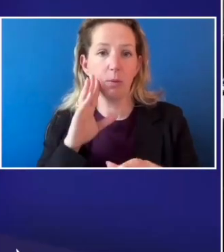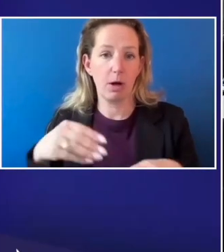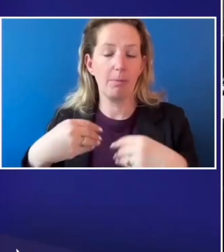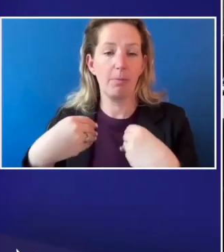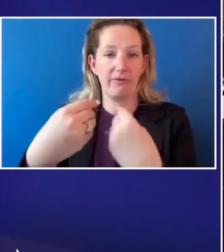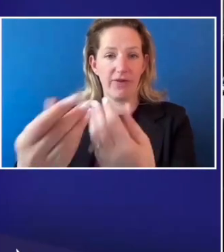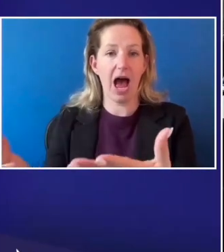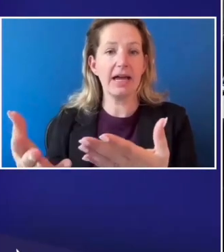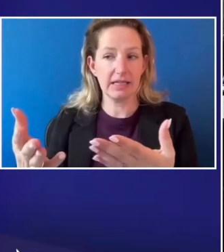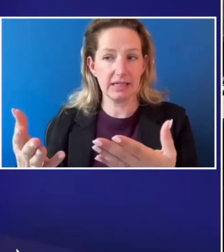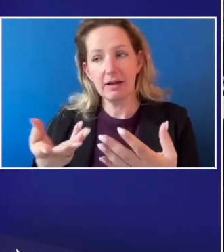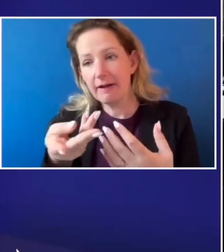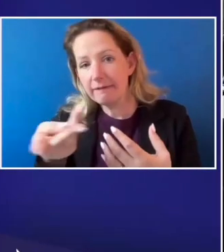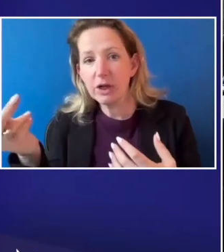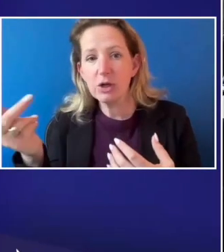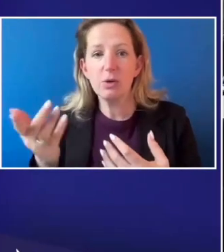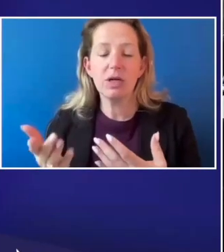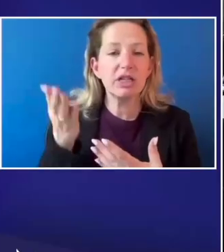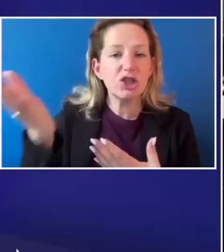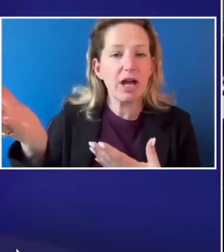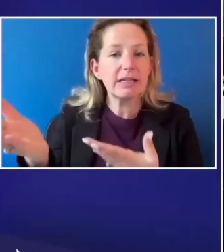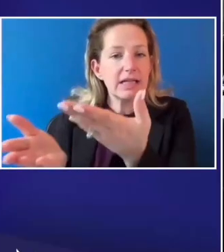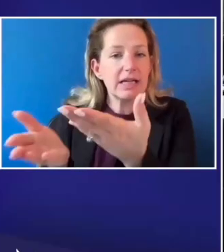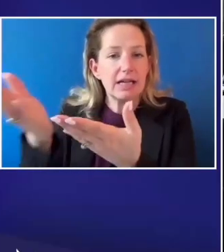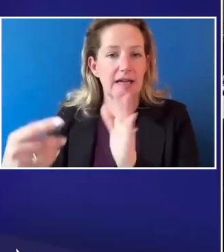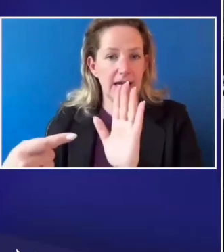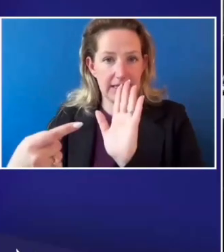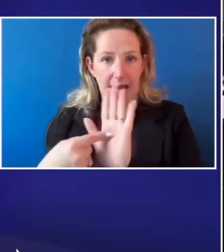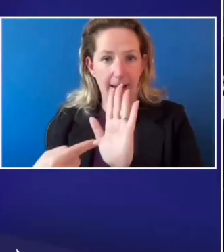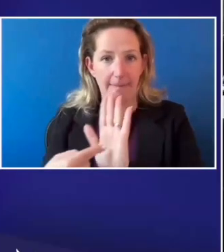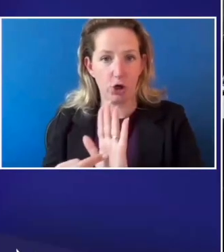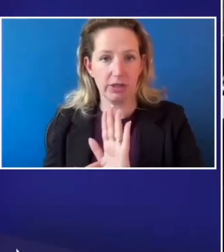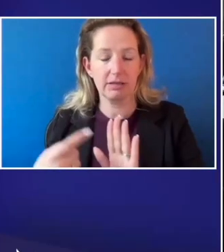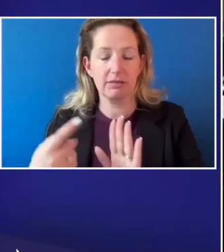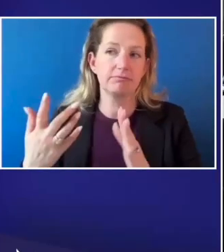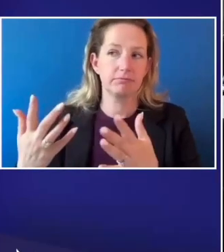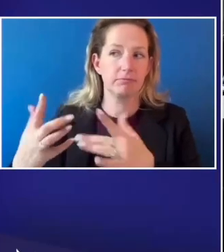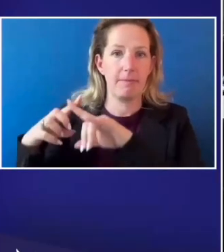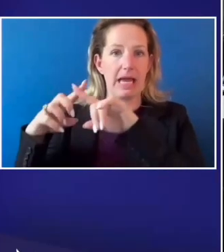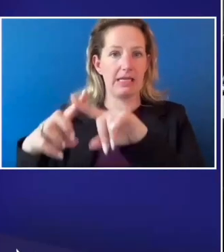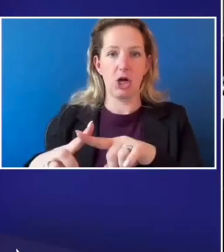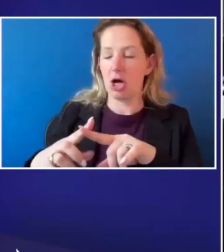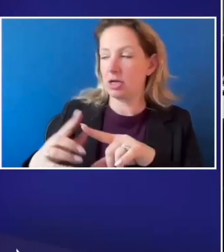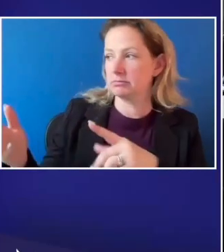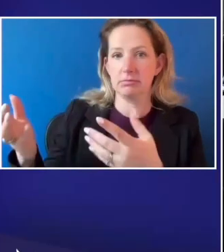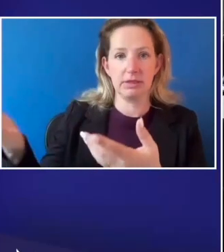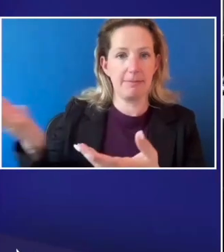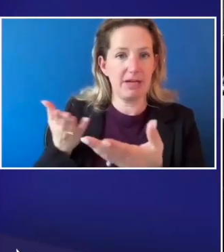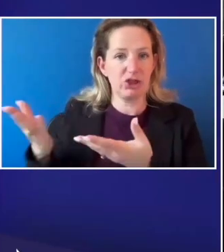suggested examples based on submissions that we have received in terms of the proposal formats,